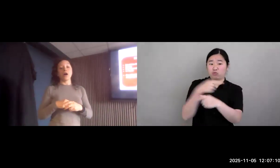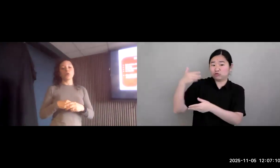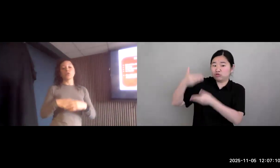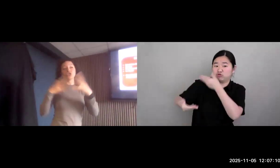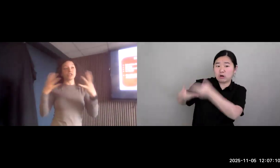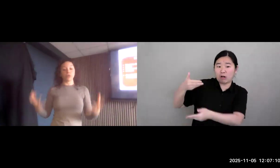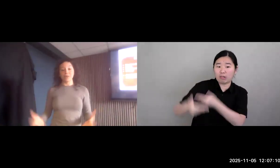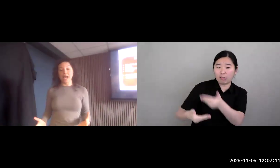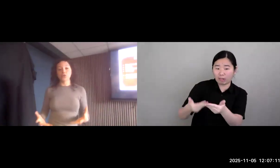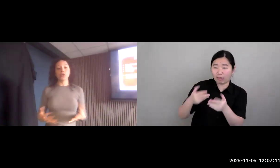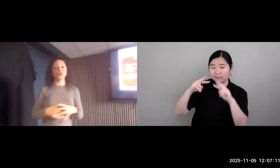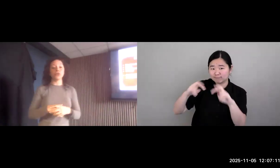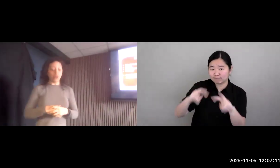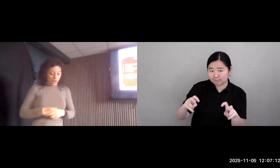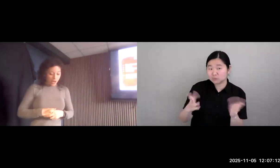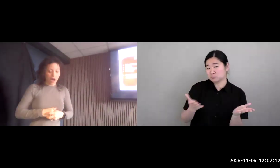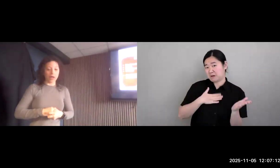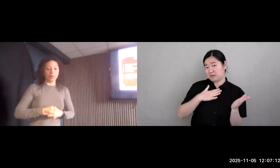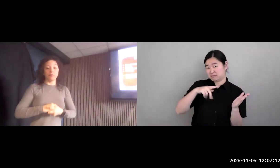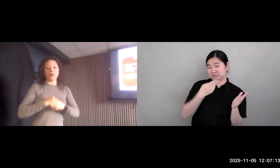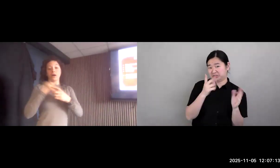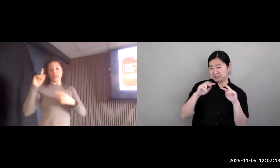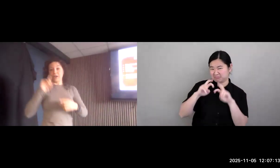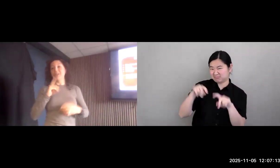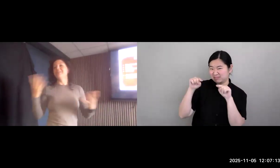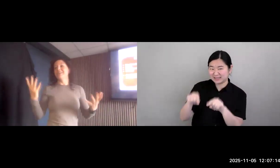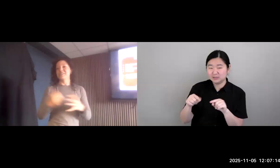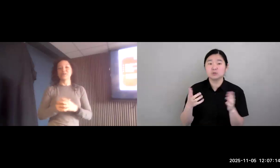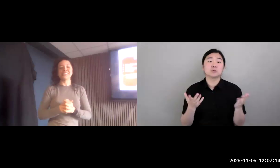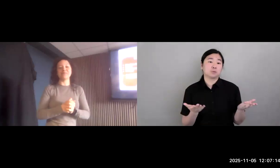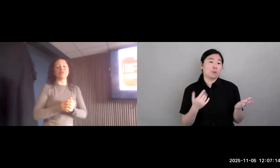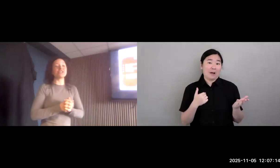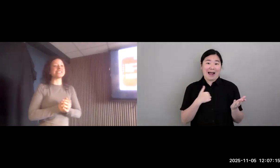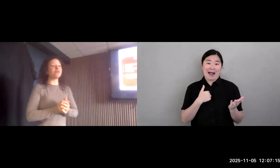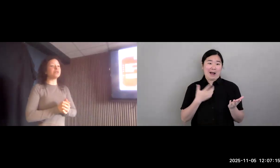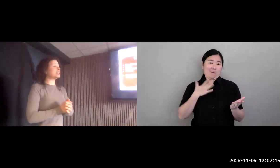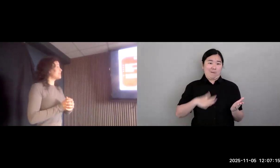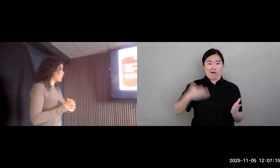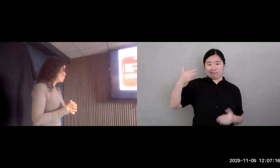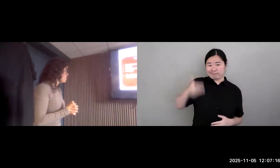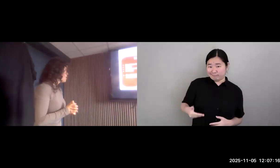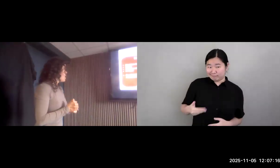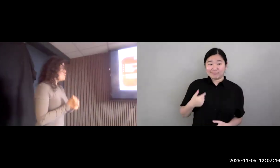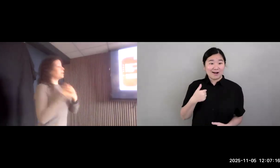Uh, originally from Nazareth. I'm hearing, as you can see, my first language is Arabic.